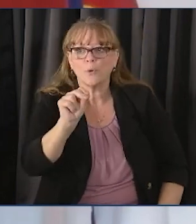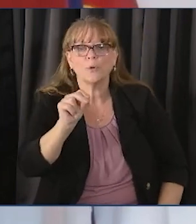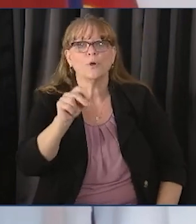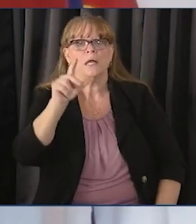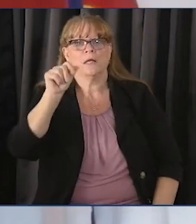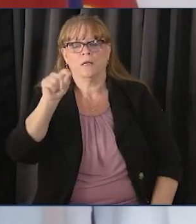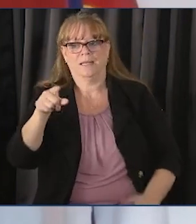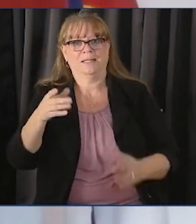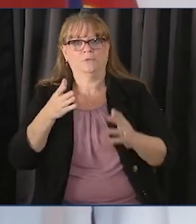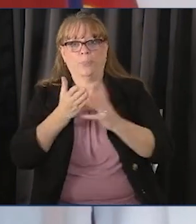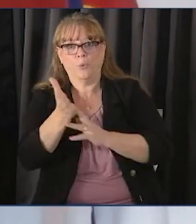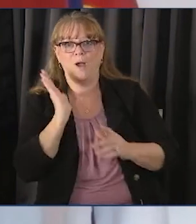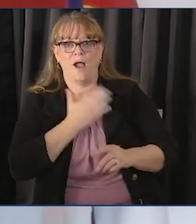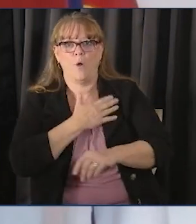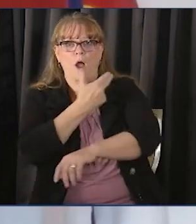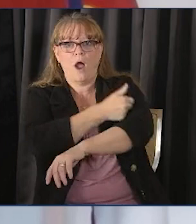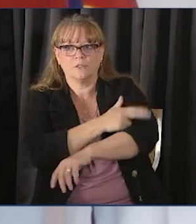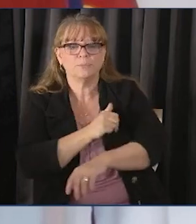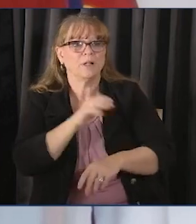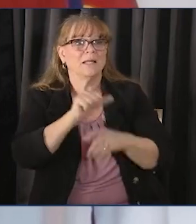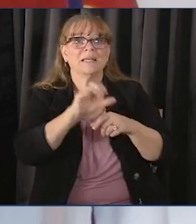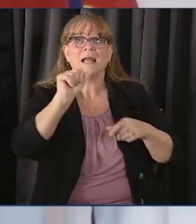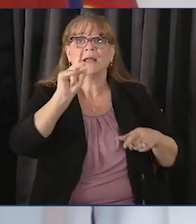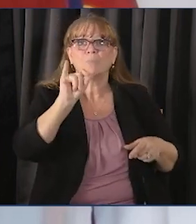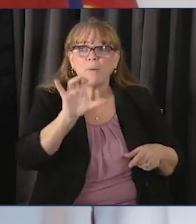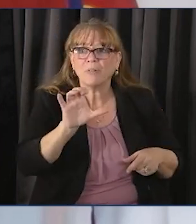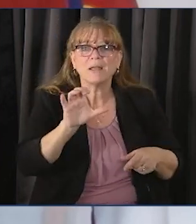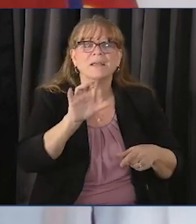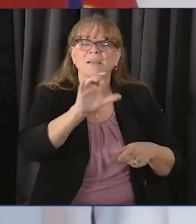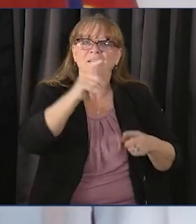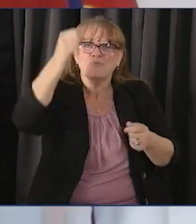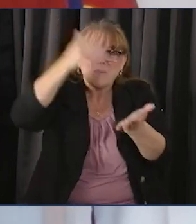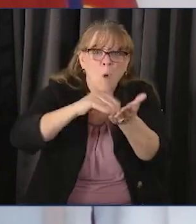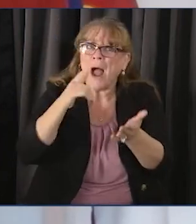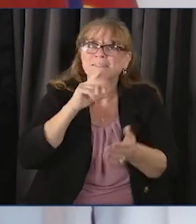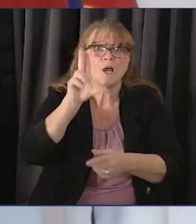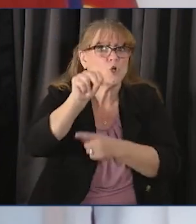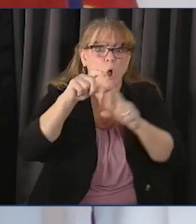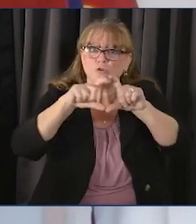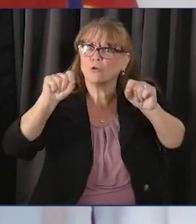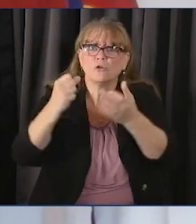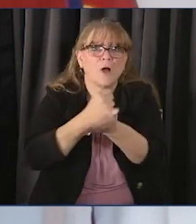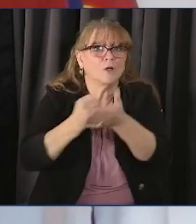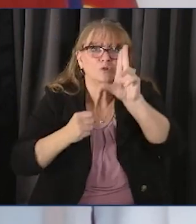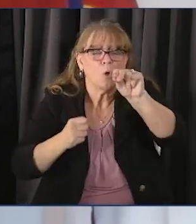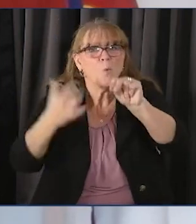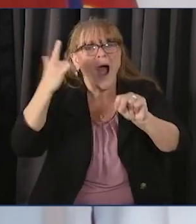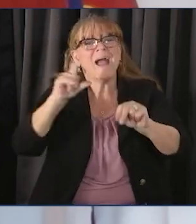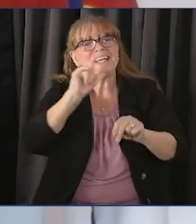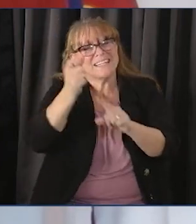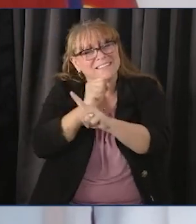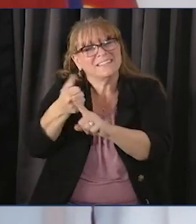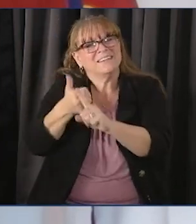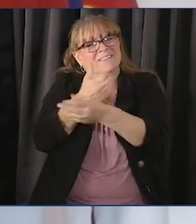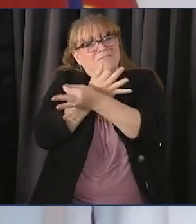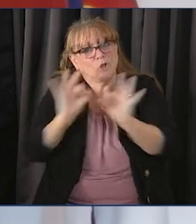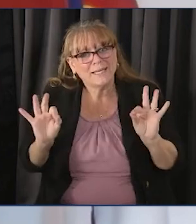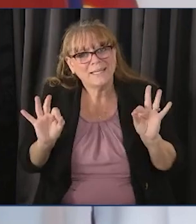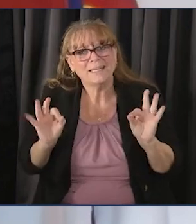The interaction should be limited to setting up a time and your name and perhaps your birthday. Very, very little personal information.